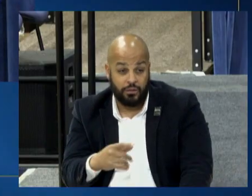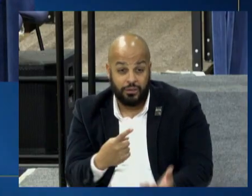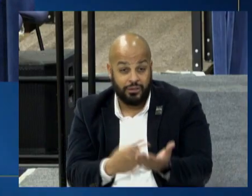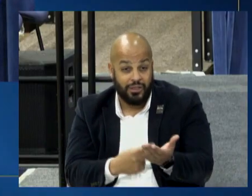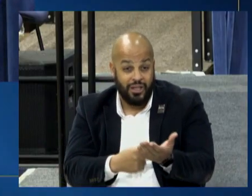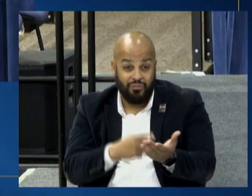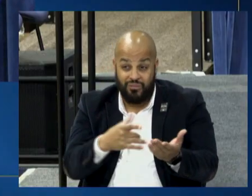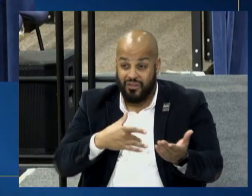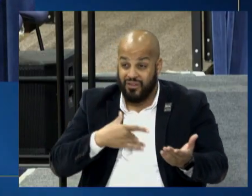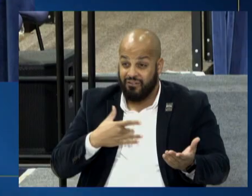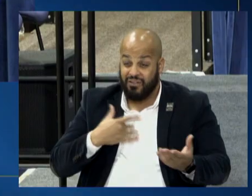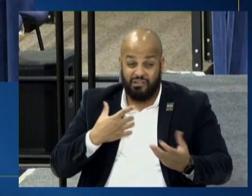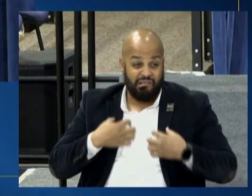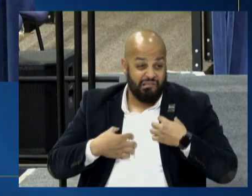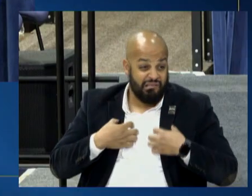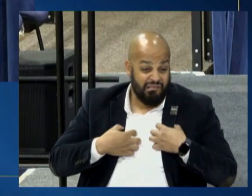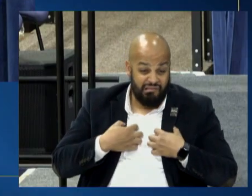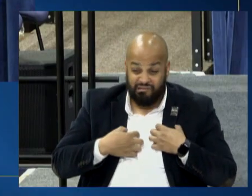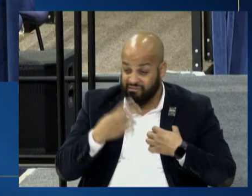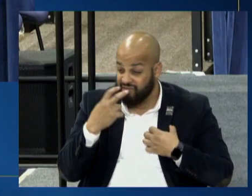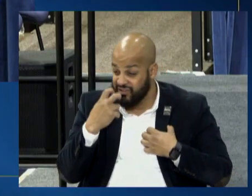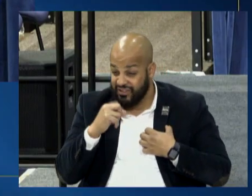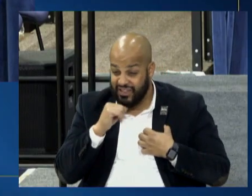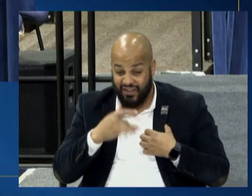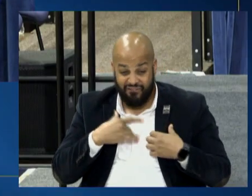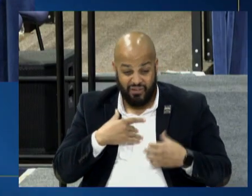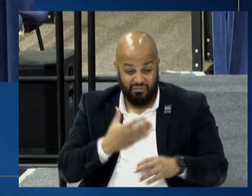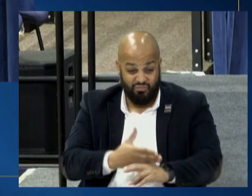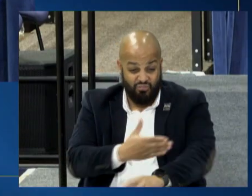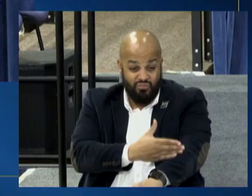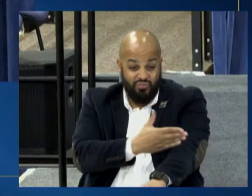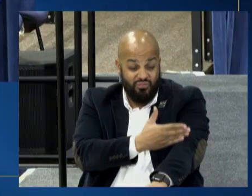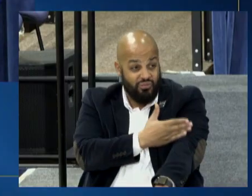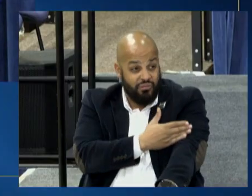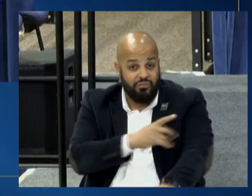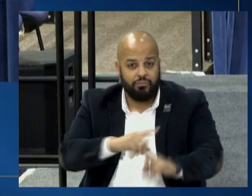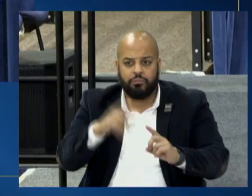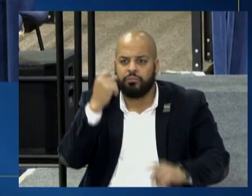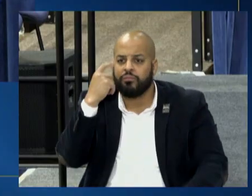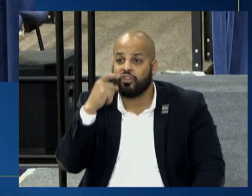progress. But the incremental steps of action that you're taking, showing up today, is moving one of